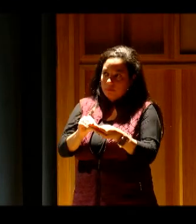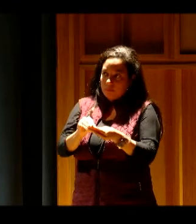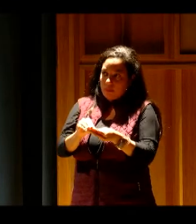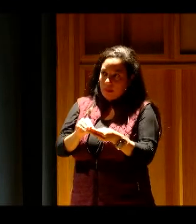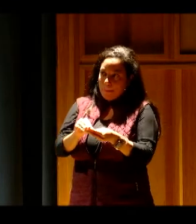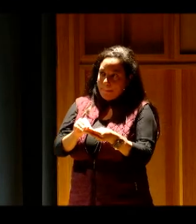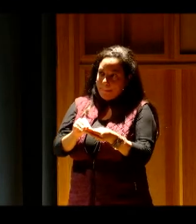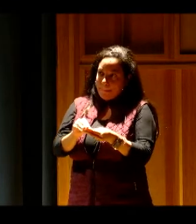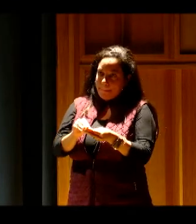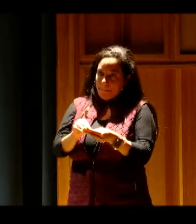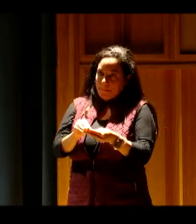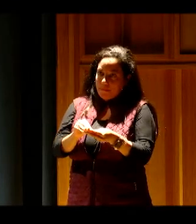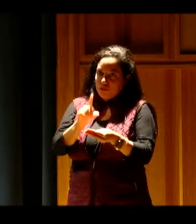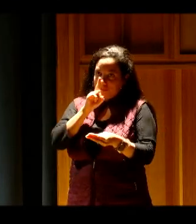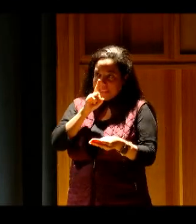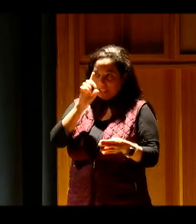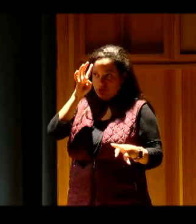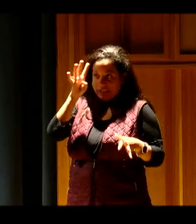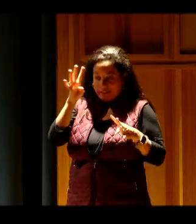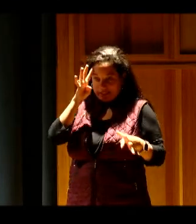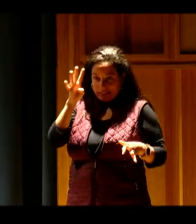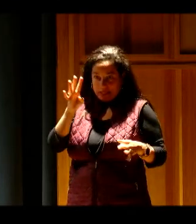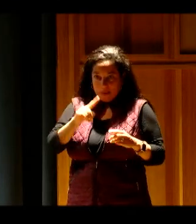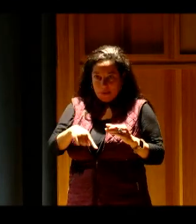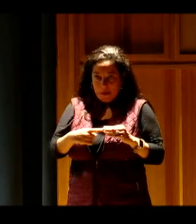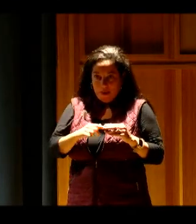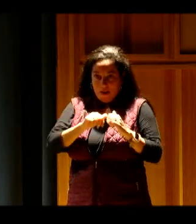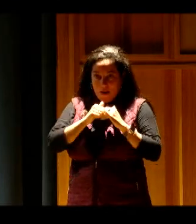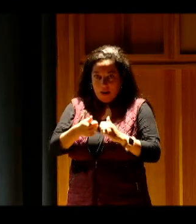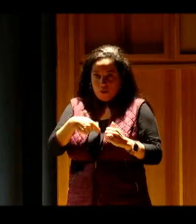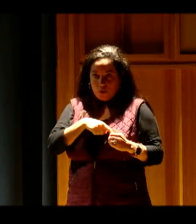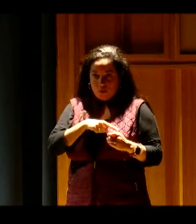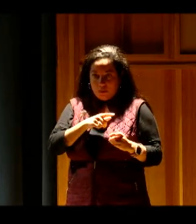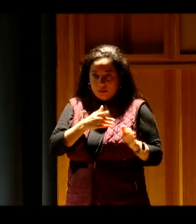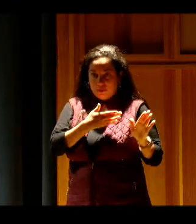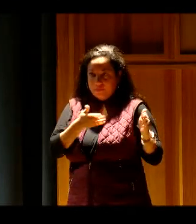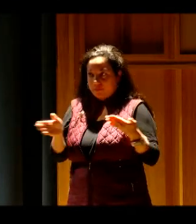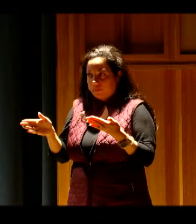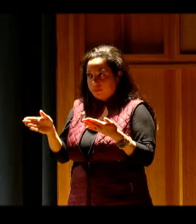really creatively about how we shift it, and that means that if